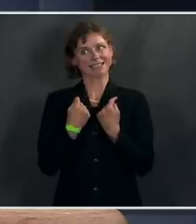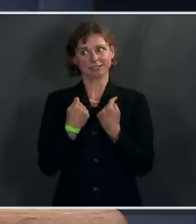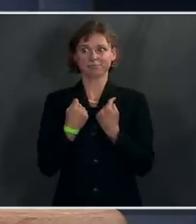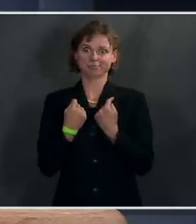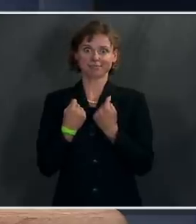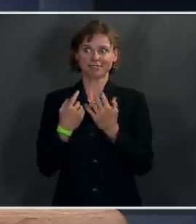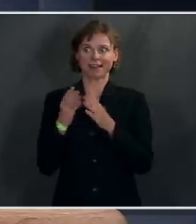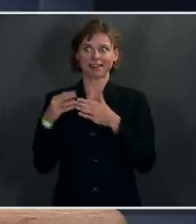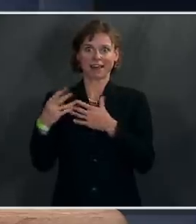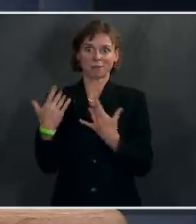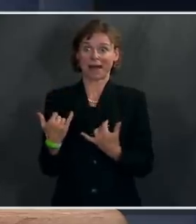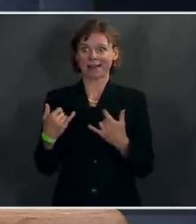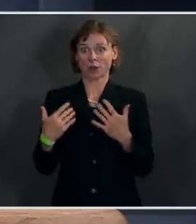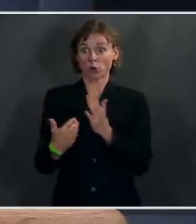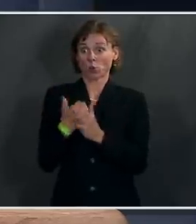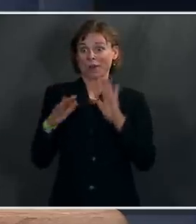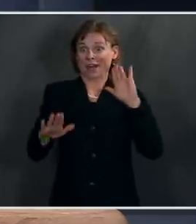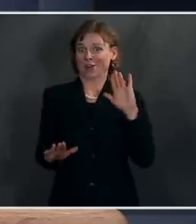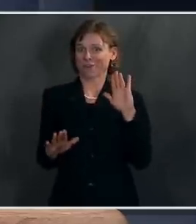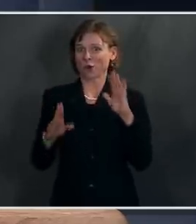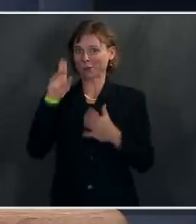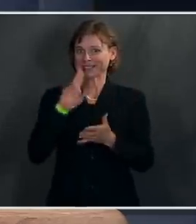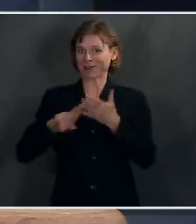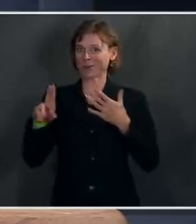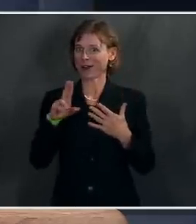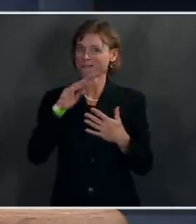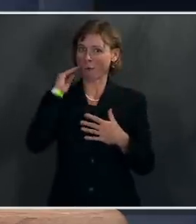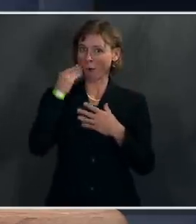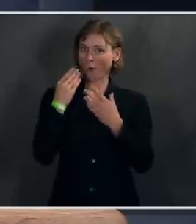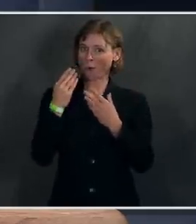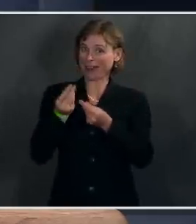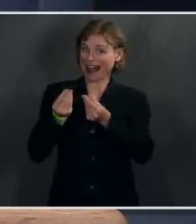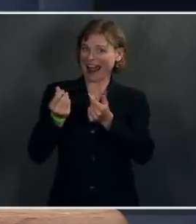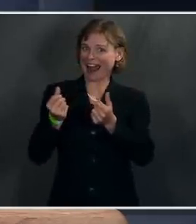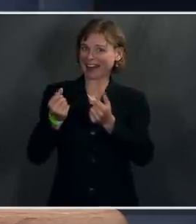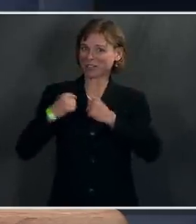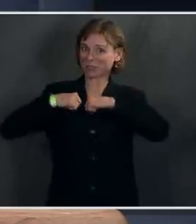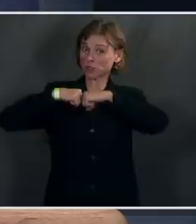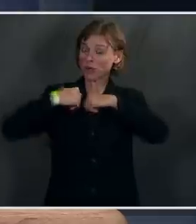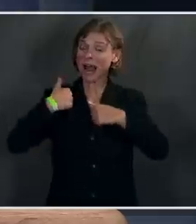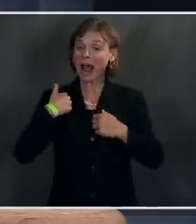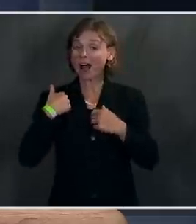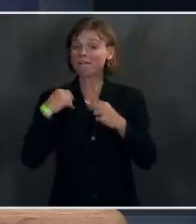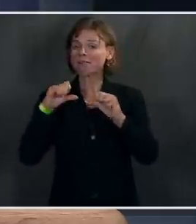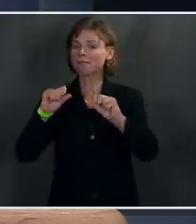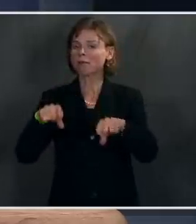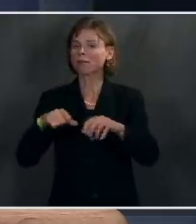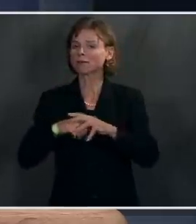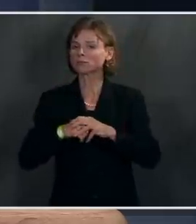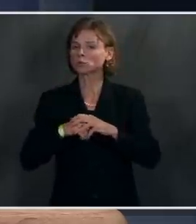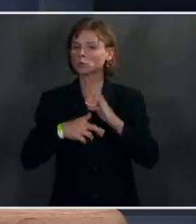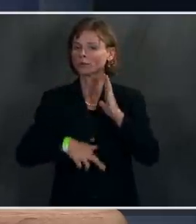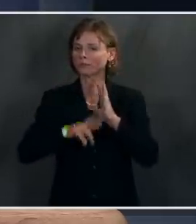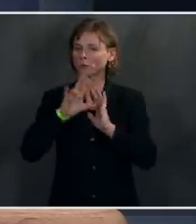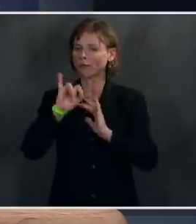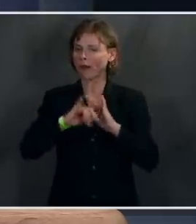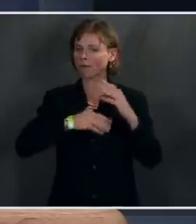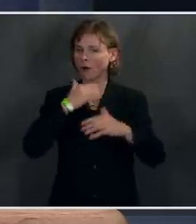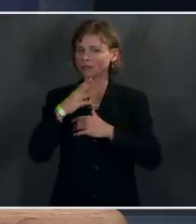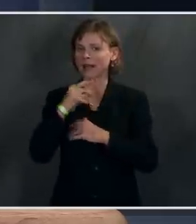maybe right now Secretary of Homeland Security, has the ability to review the process and policies and make sure he's putting the right ones in place.